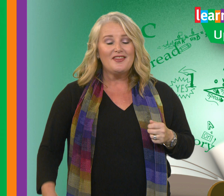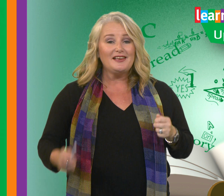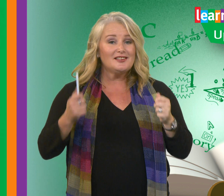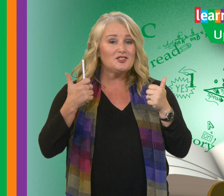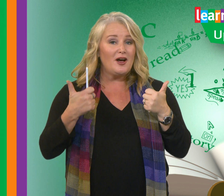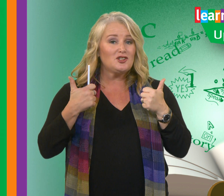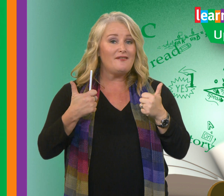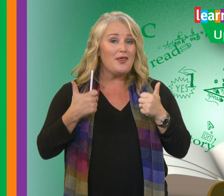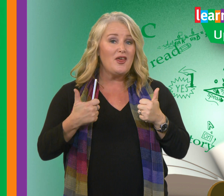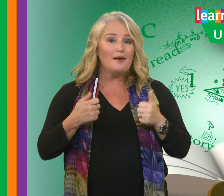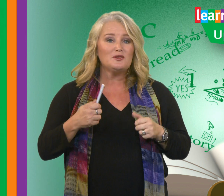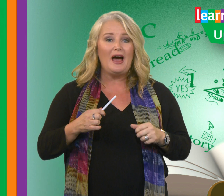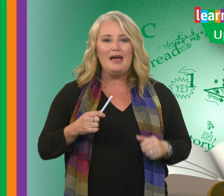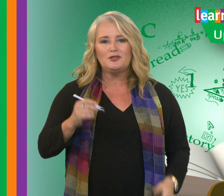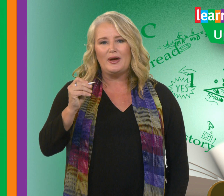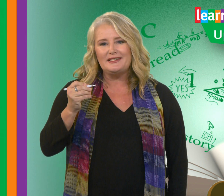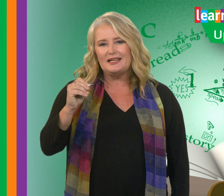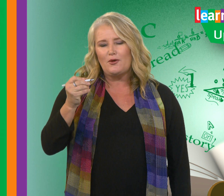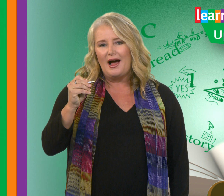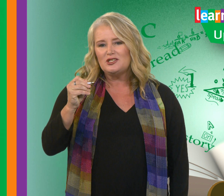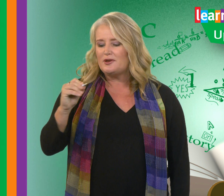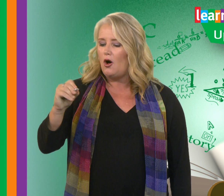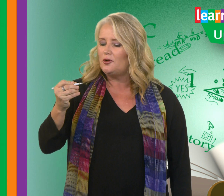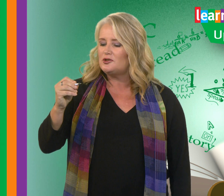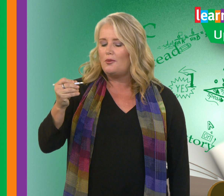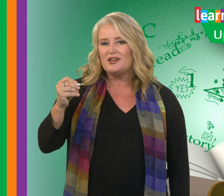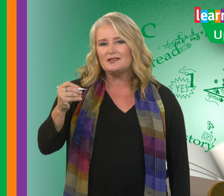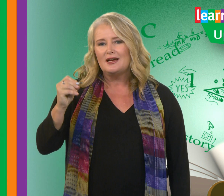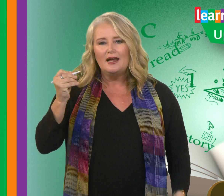Thanks to the structure of our thumbs, we're able to easily grasp and hold objects,